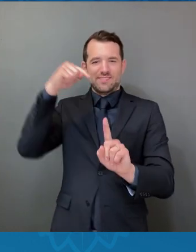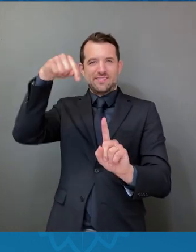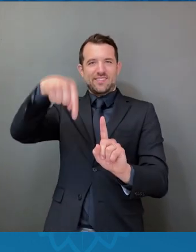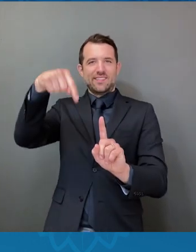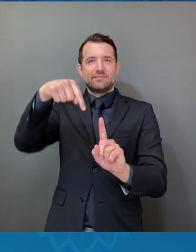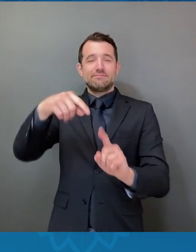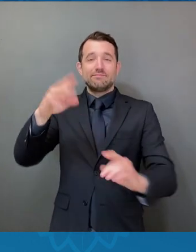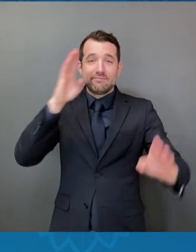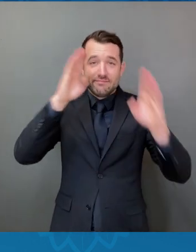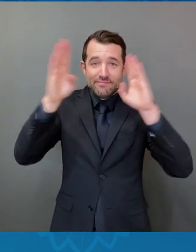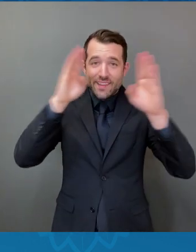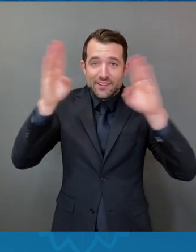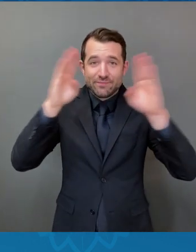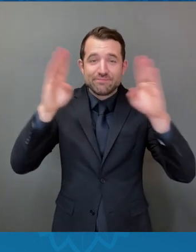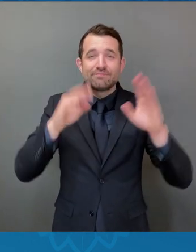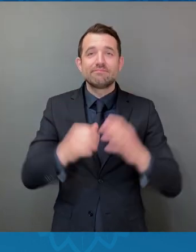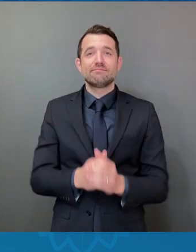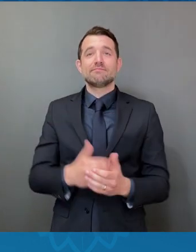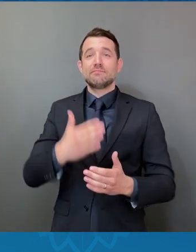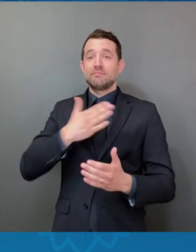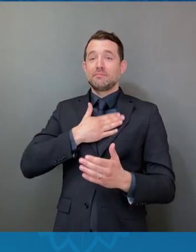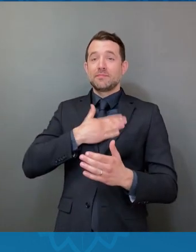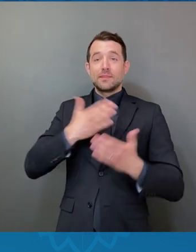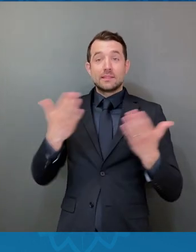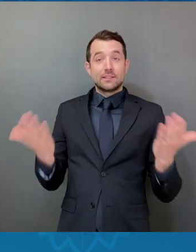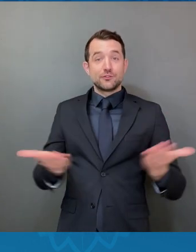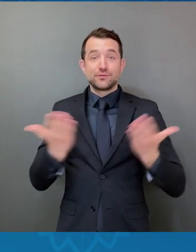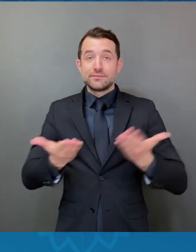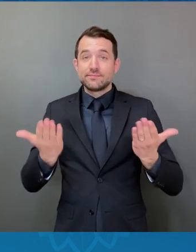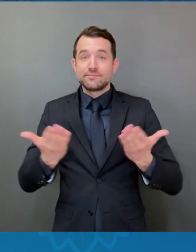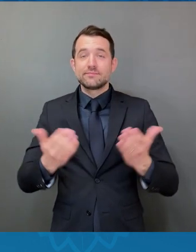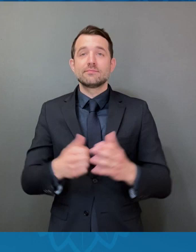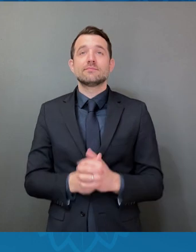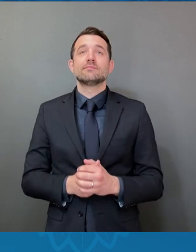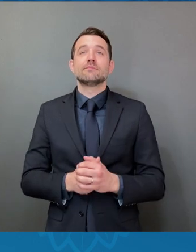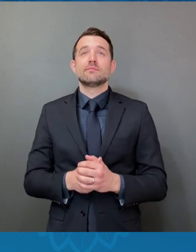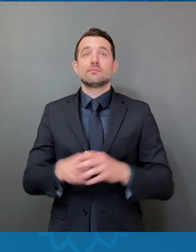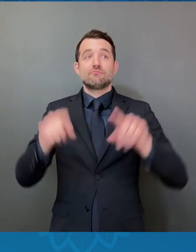I was just looking up on the screen at the participants, and I want to just thank you,